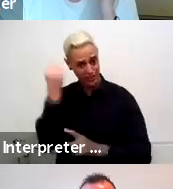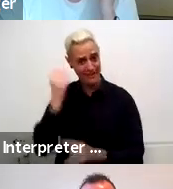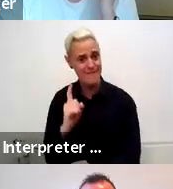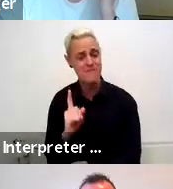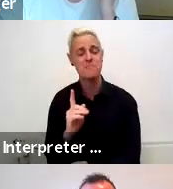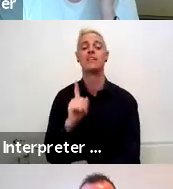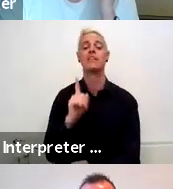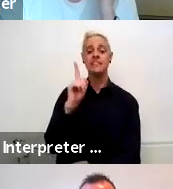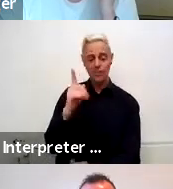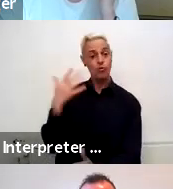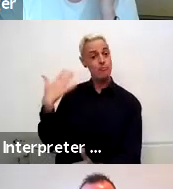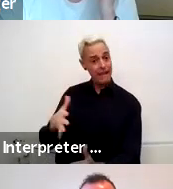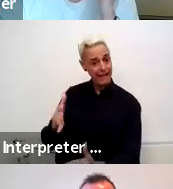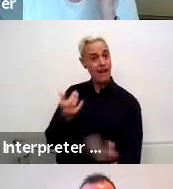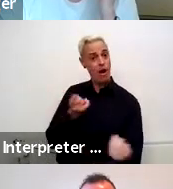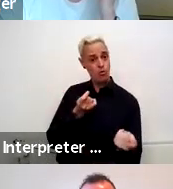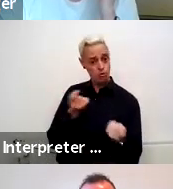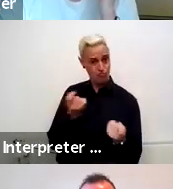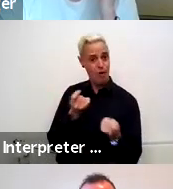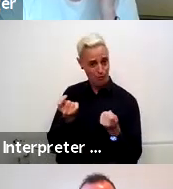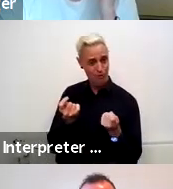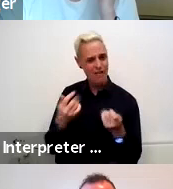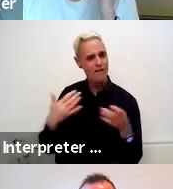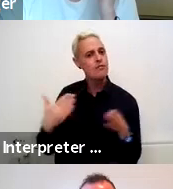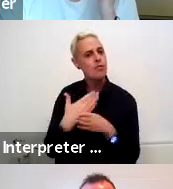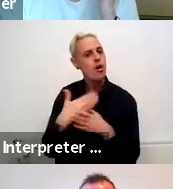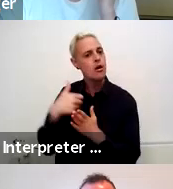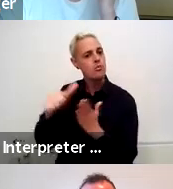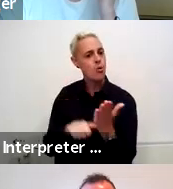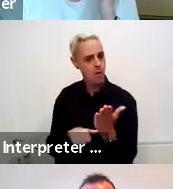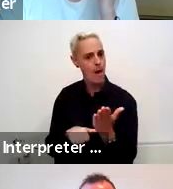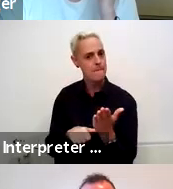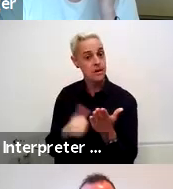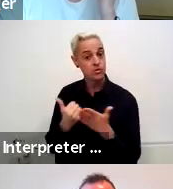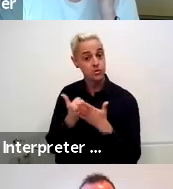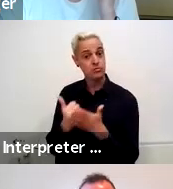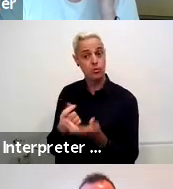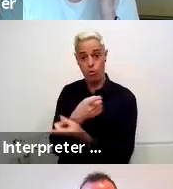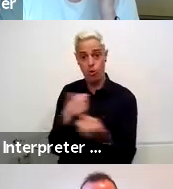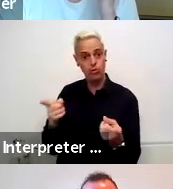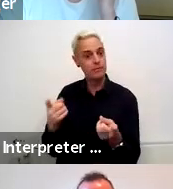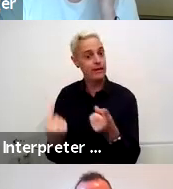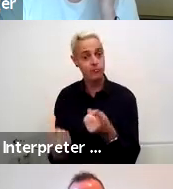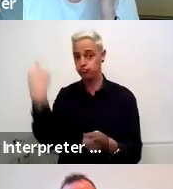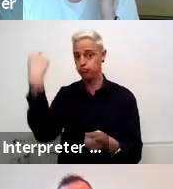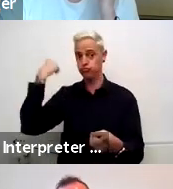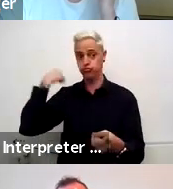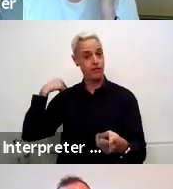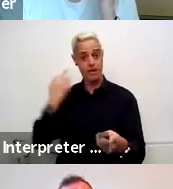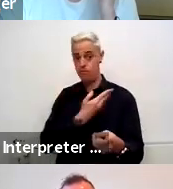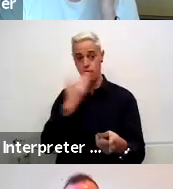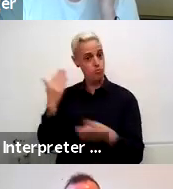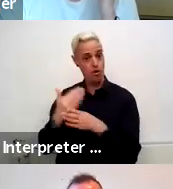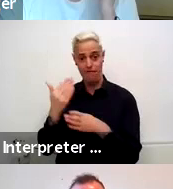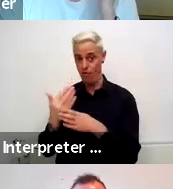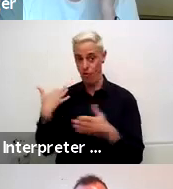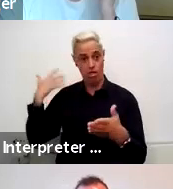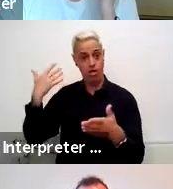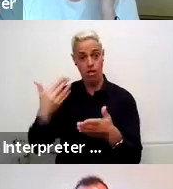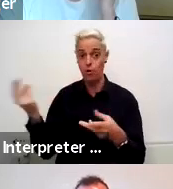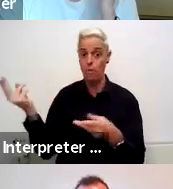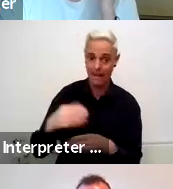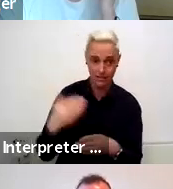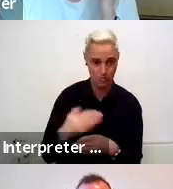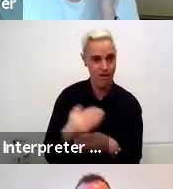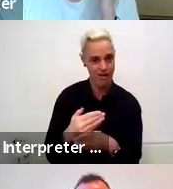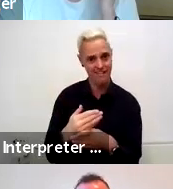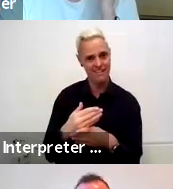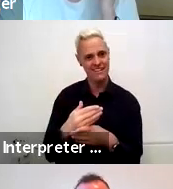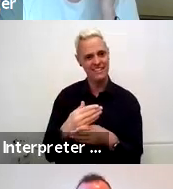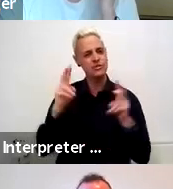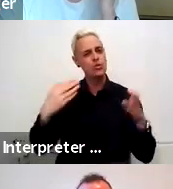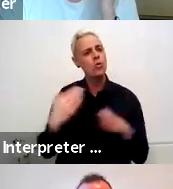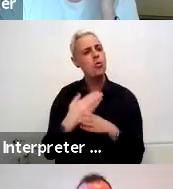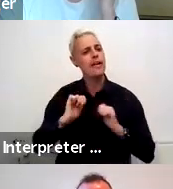We took control of the elements of the work program that supports people who've been longest out of work back into work. So we created a program and race monster called working well.